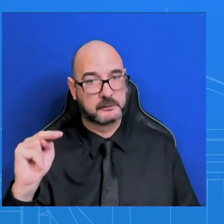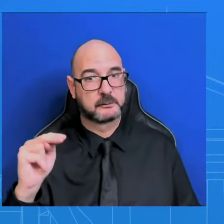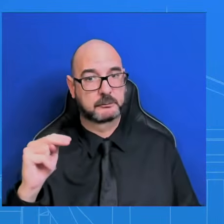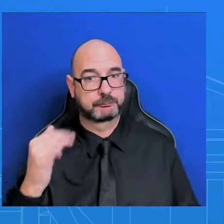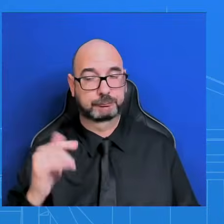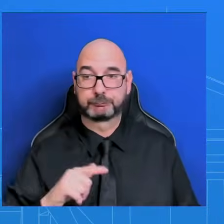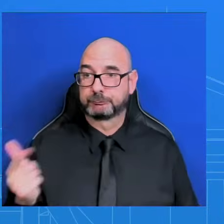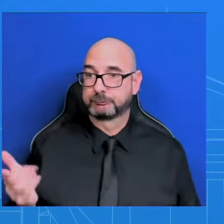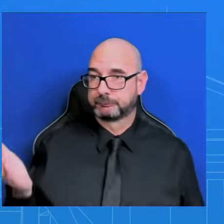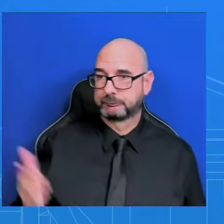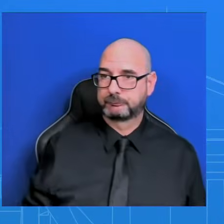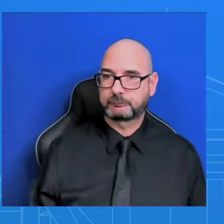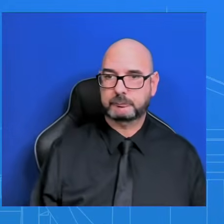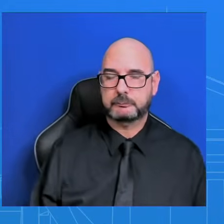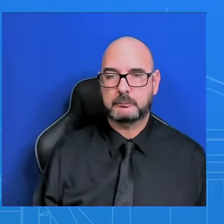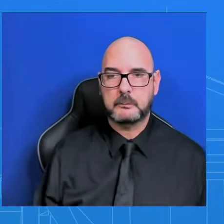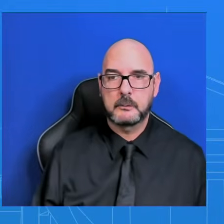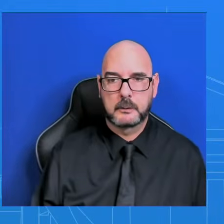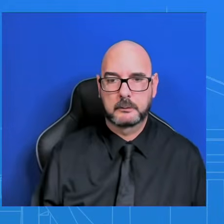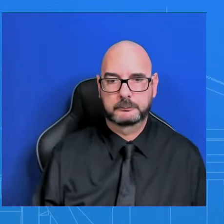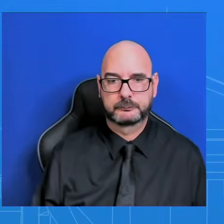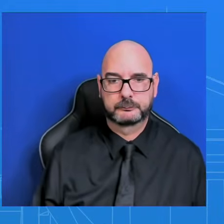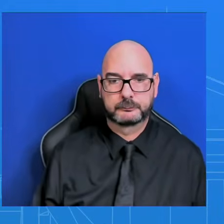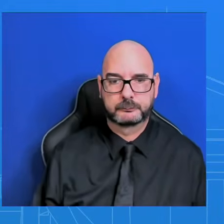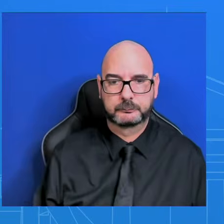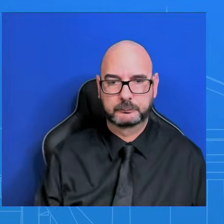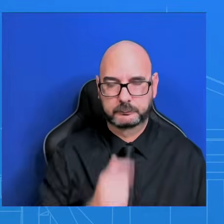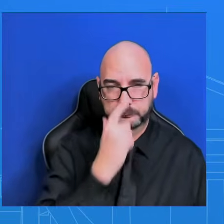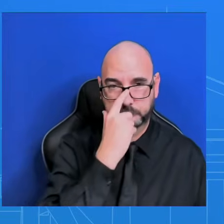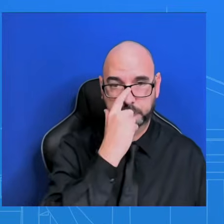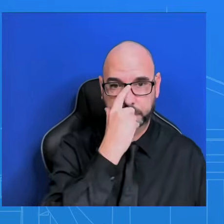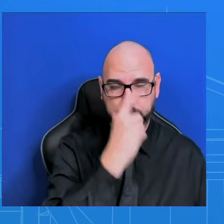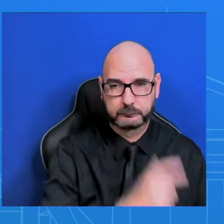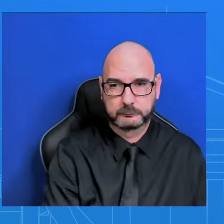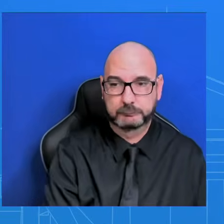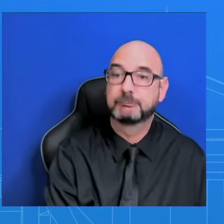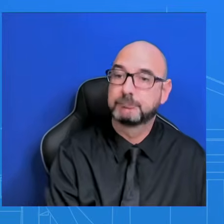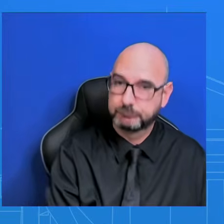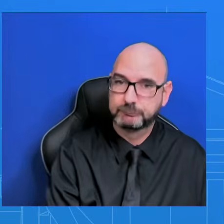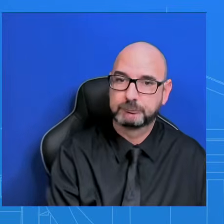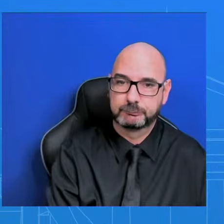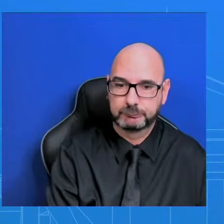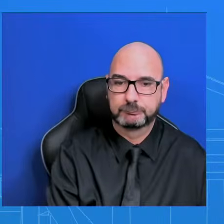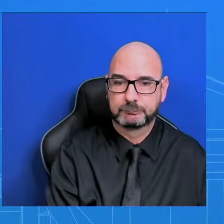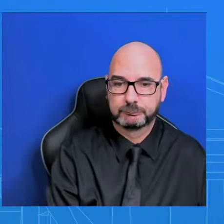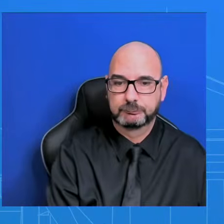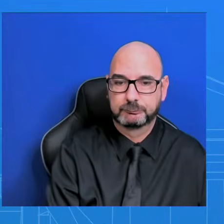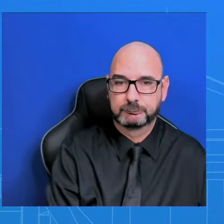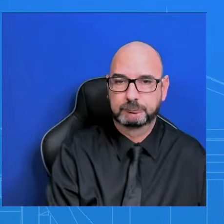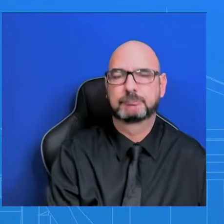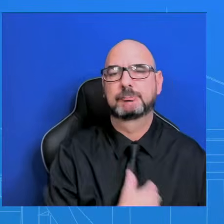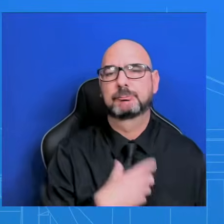All right, Colleen. The Press: Thank you. So, I wanted to ask about the Uvalde report yesterday.